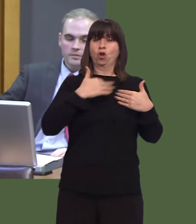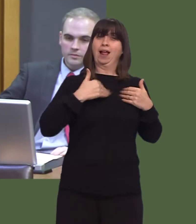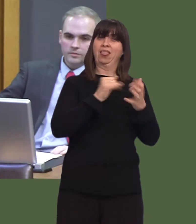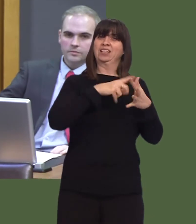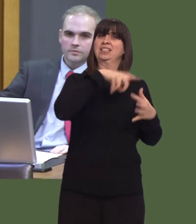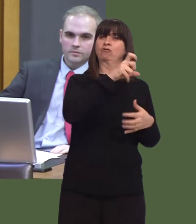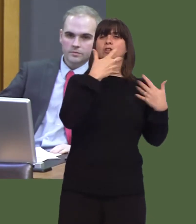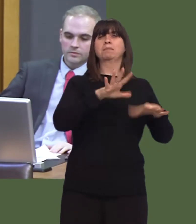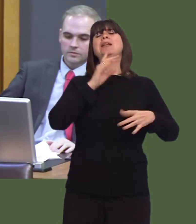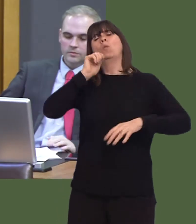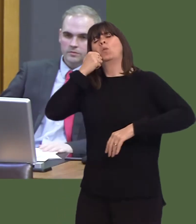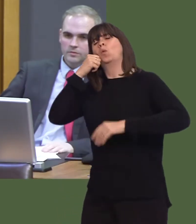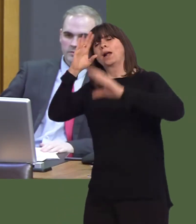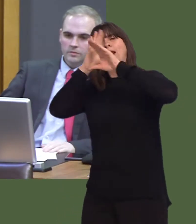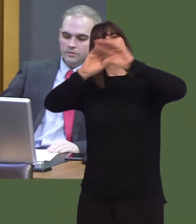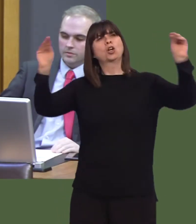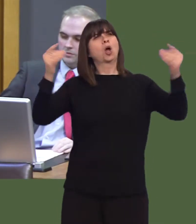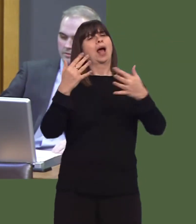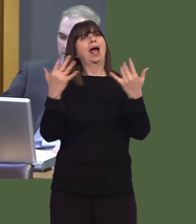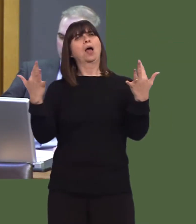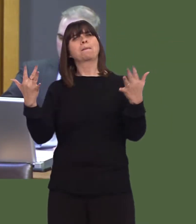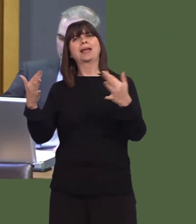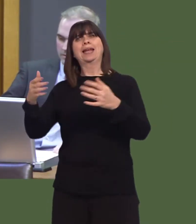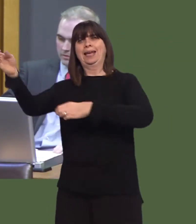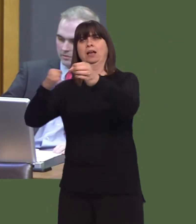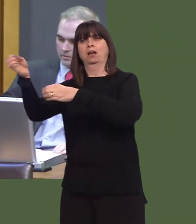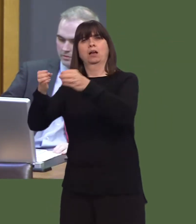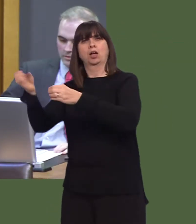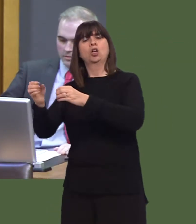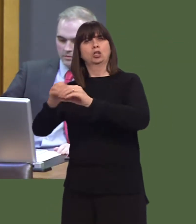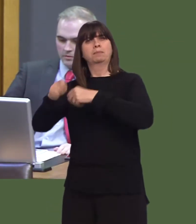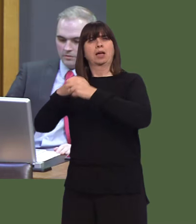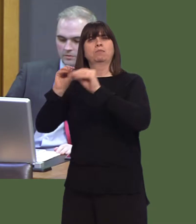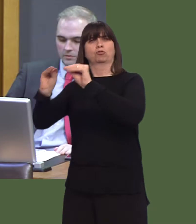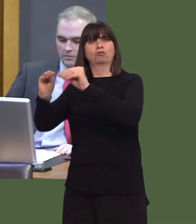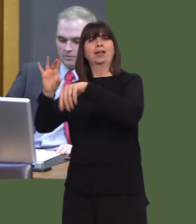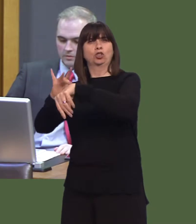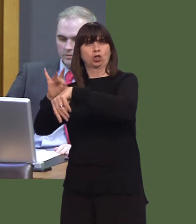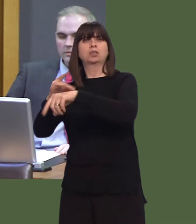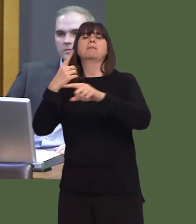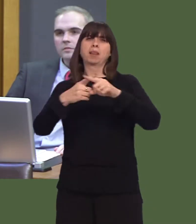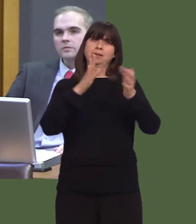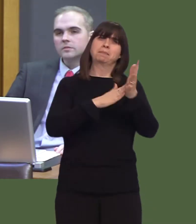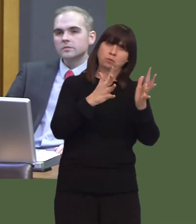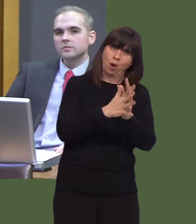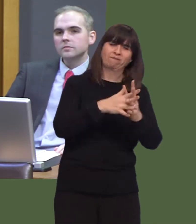said he would announce doctor training places separately to those of nurses, midwives and other health professionals.